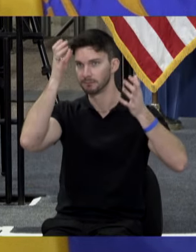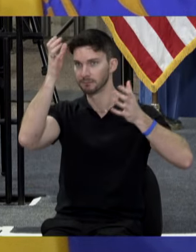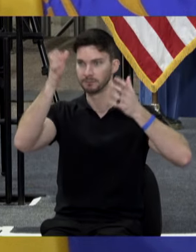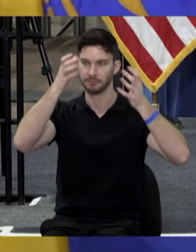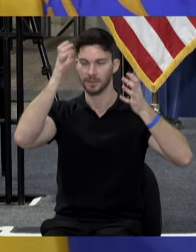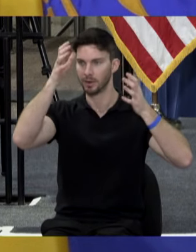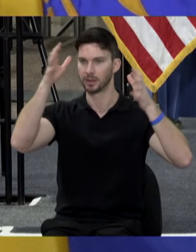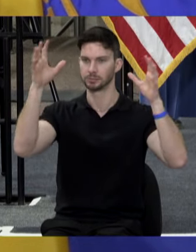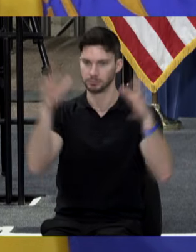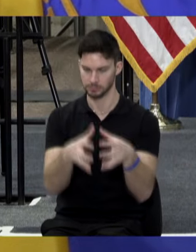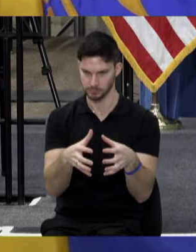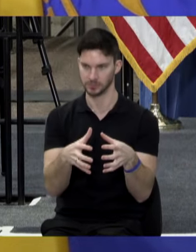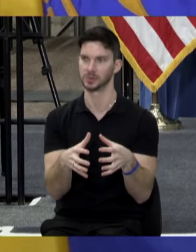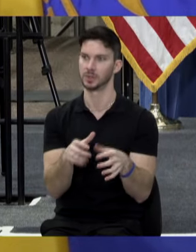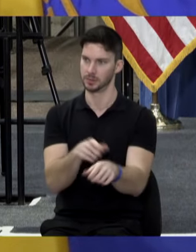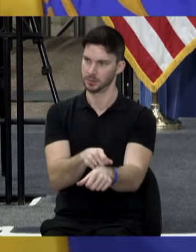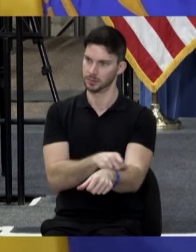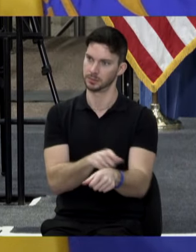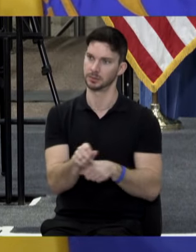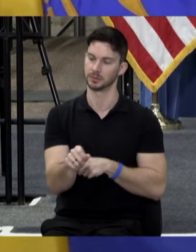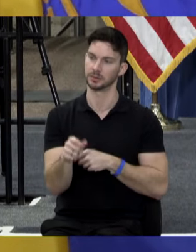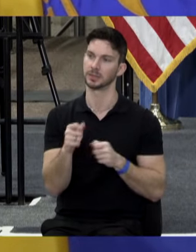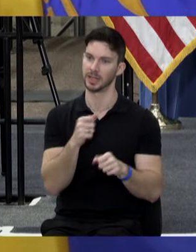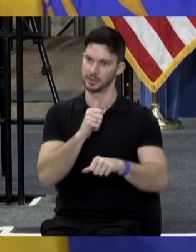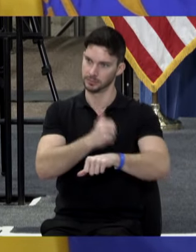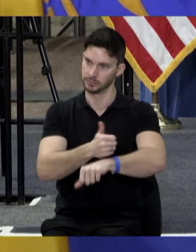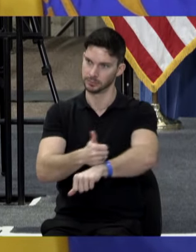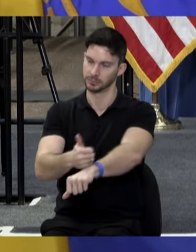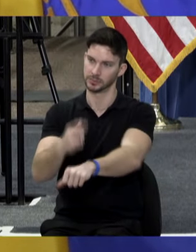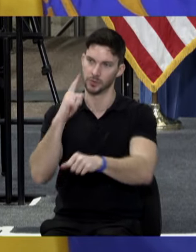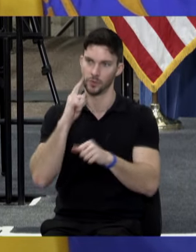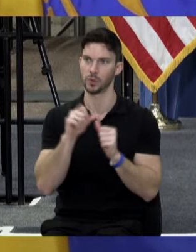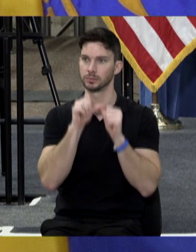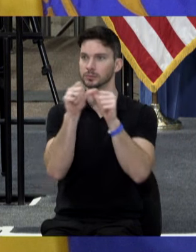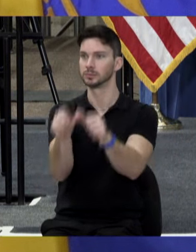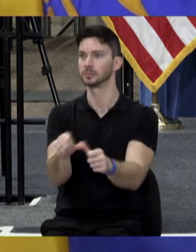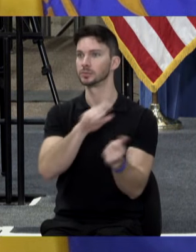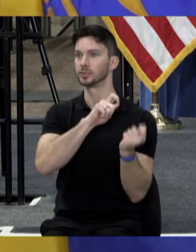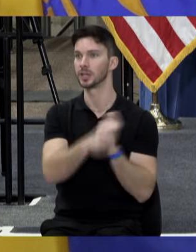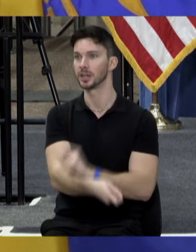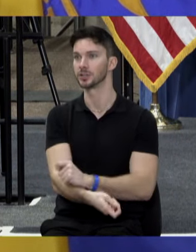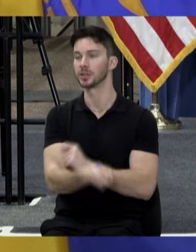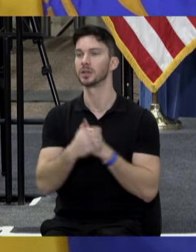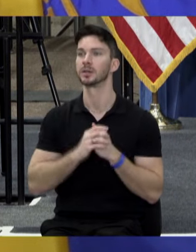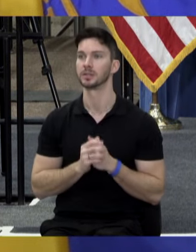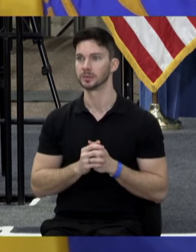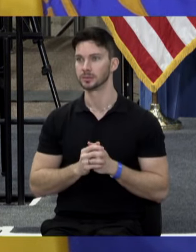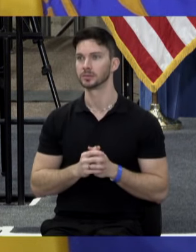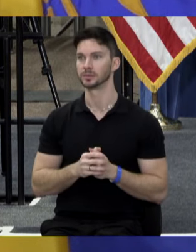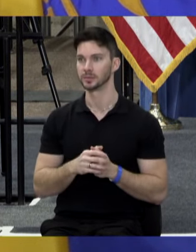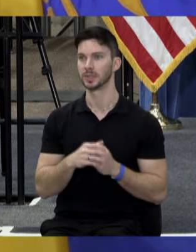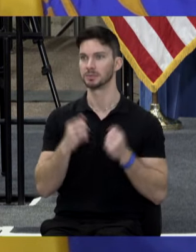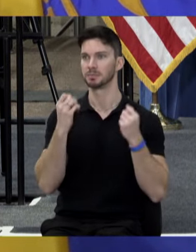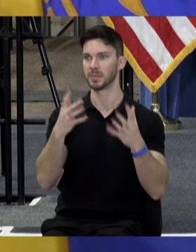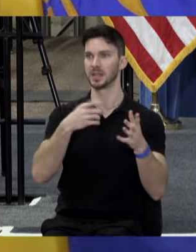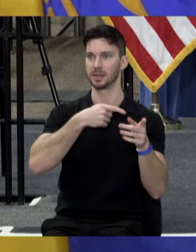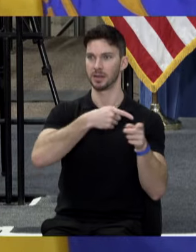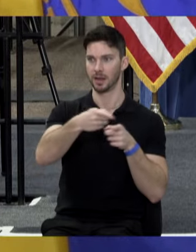groundwork for durable change in areas so many of you've worked on for so very many years.